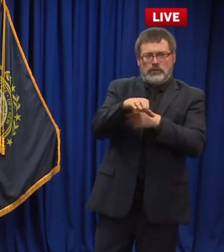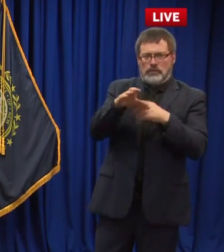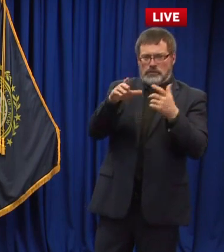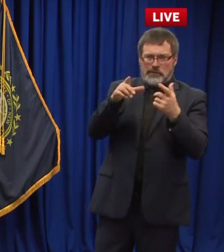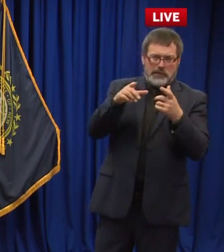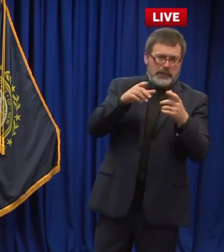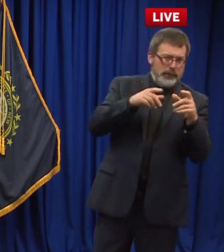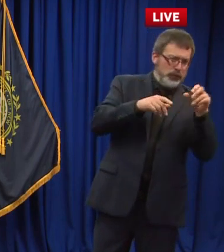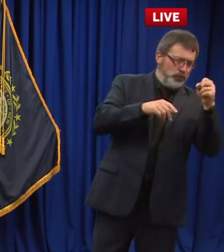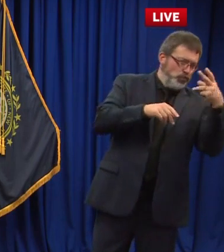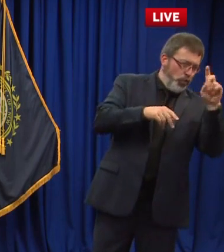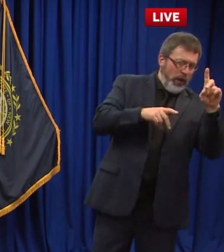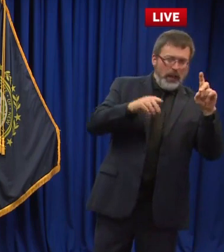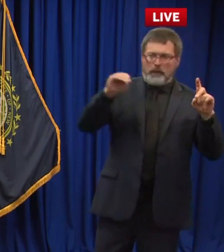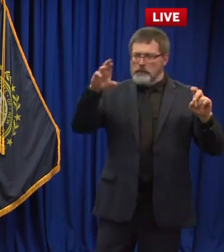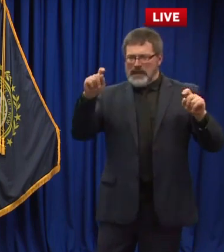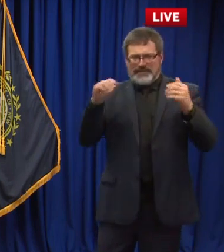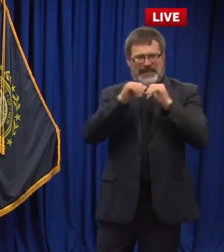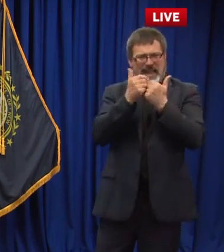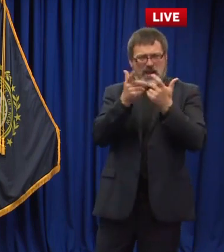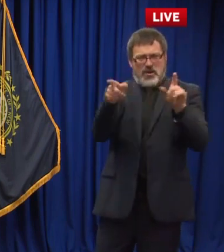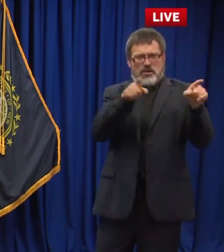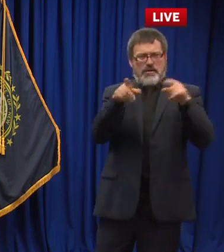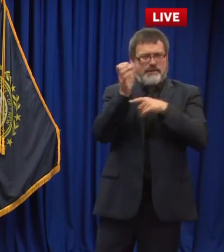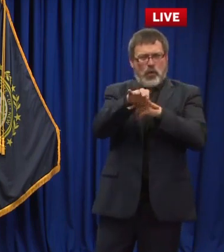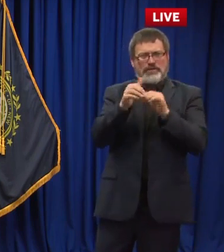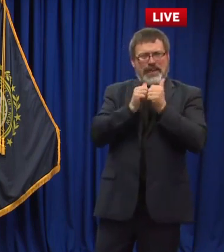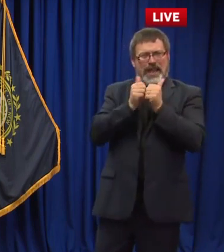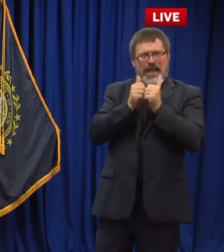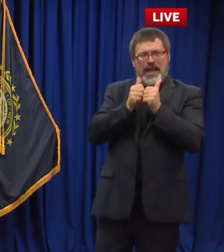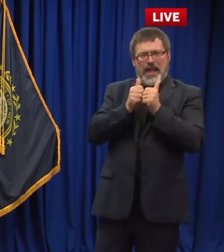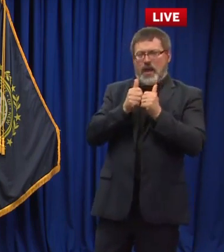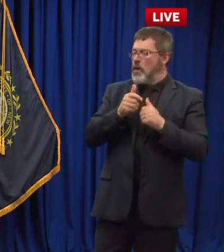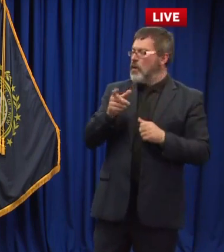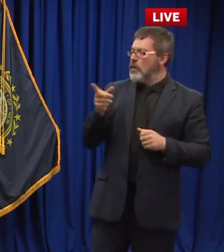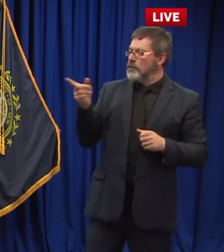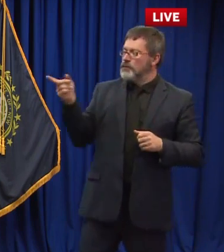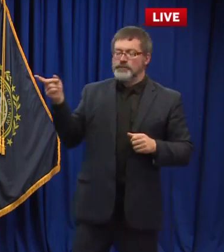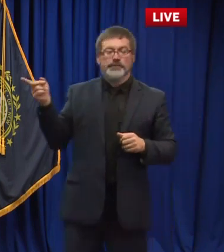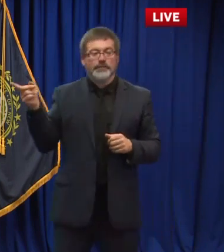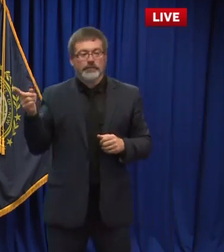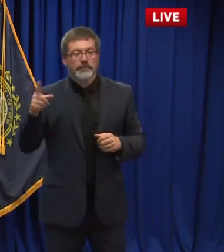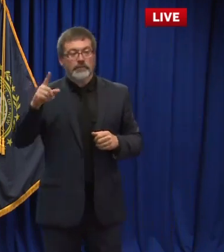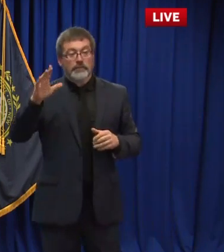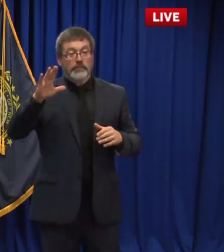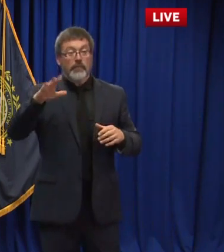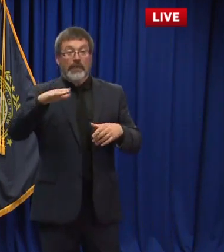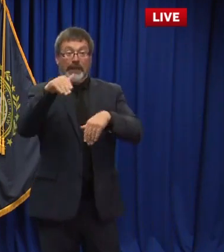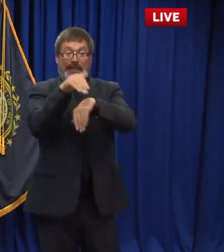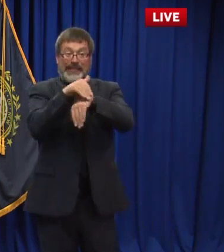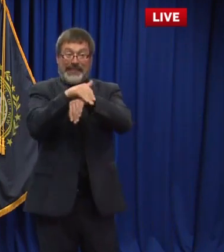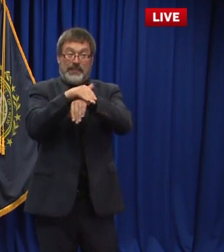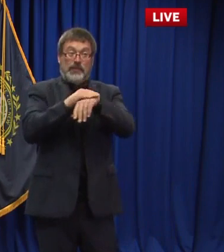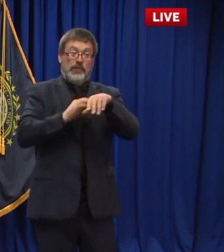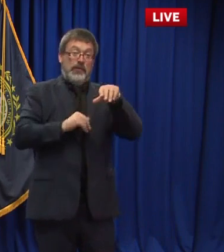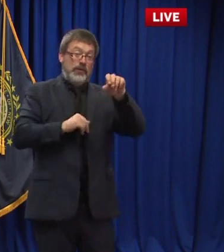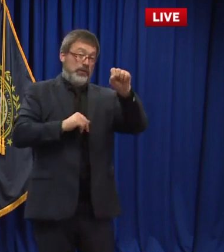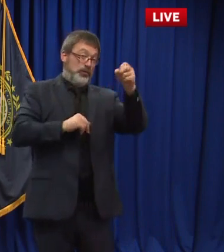WHAT DOES THE ENFORCER LOOK LIKE? THAT IS A GOOD QUESTION.